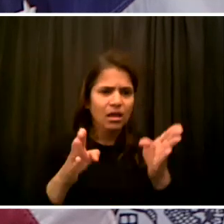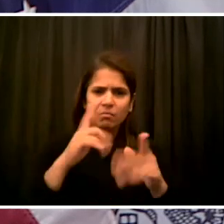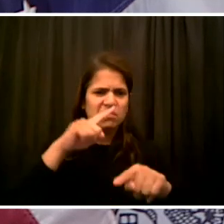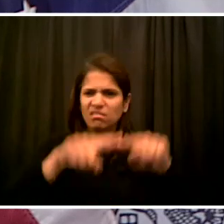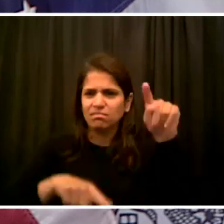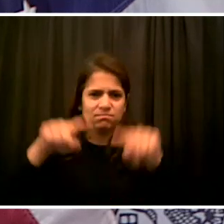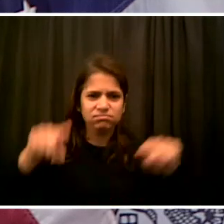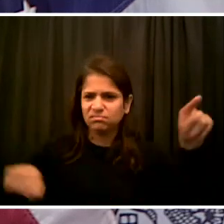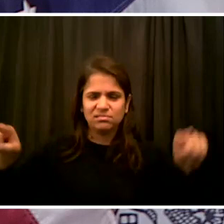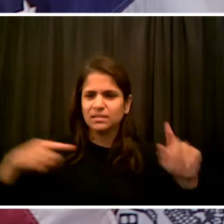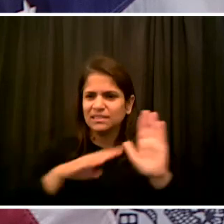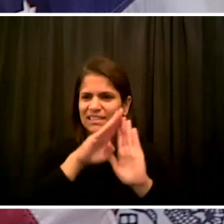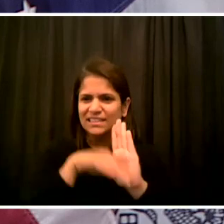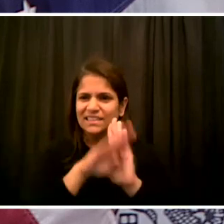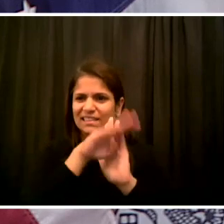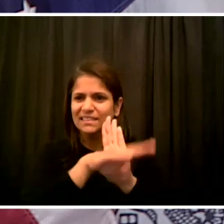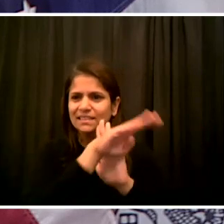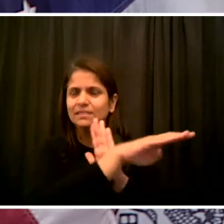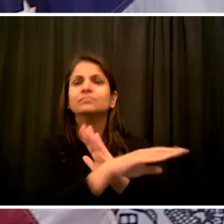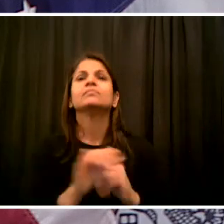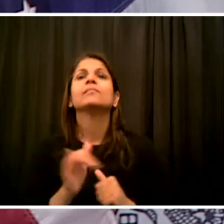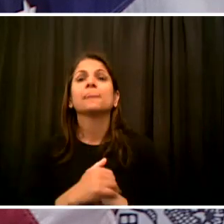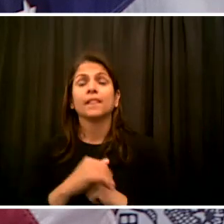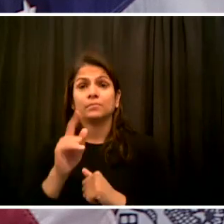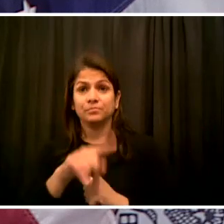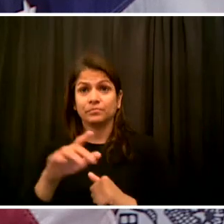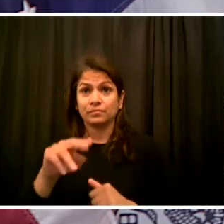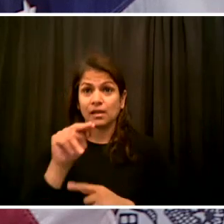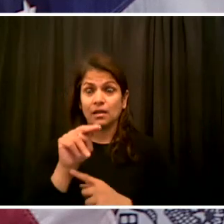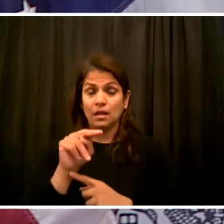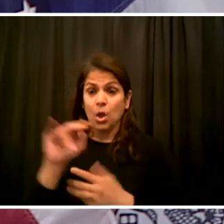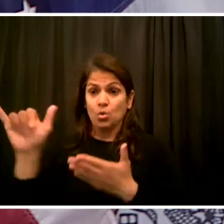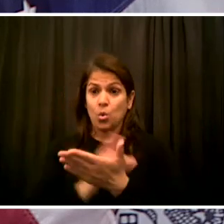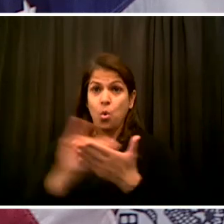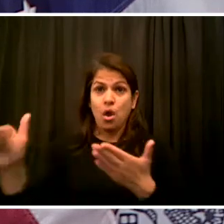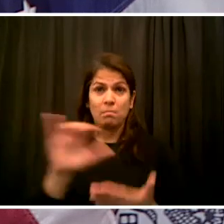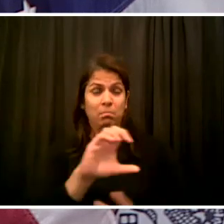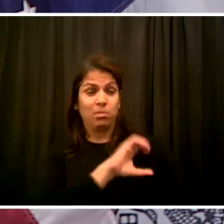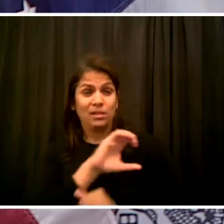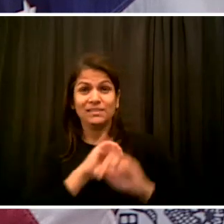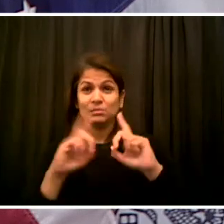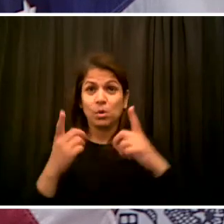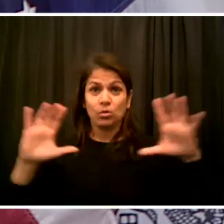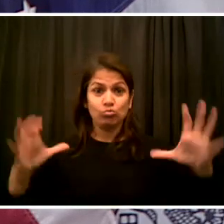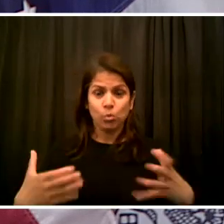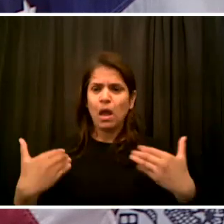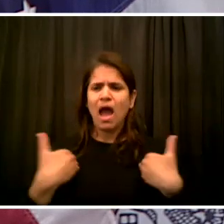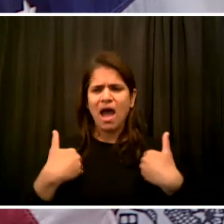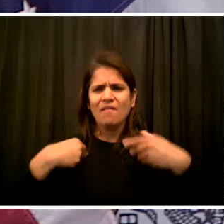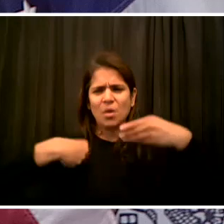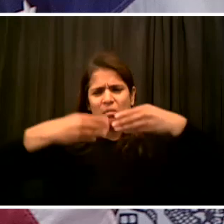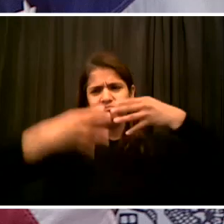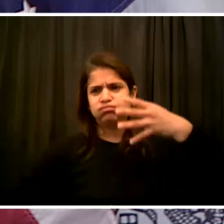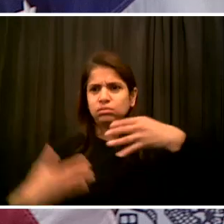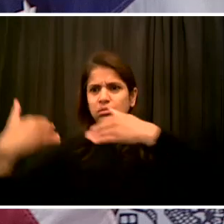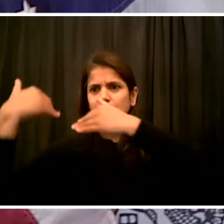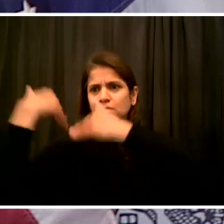DEPARTMENT, WE HAVE UNIFORM MEMBERS AFFECTED. WE HAVE THE MAJORITY OF CIVILIAN MEMBERS, EACH WITH DIFFERENT BENEFITS.